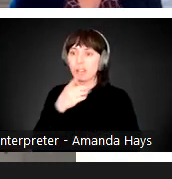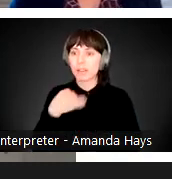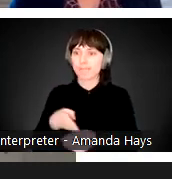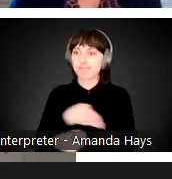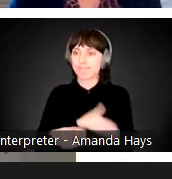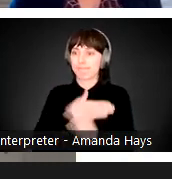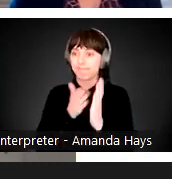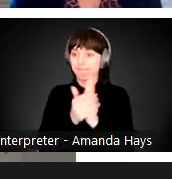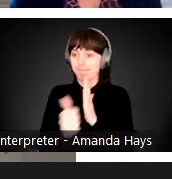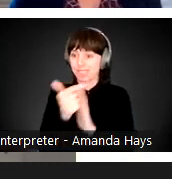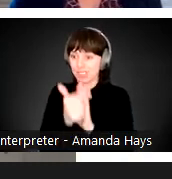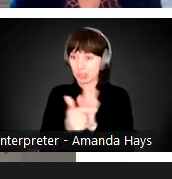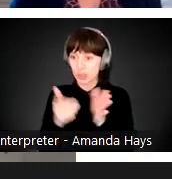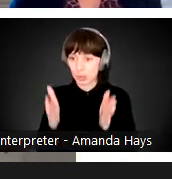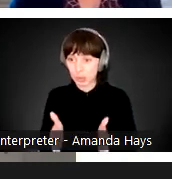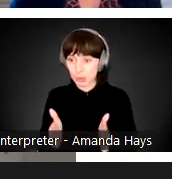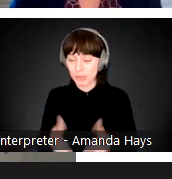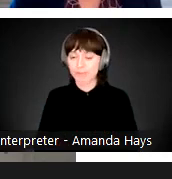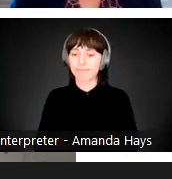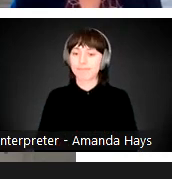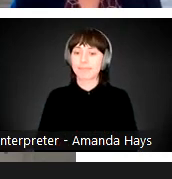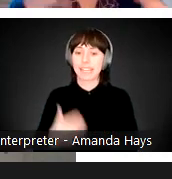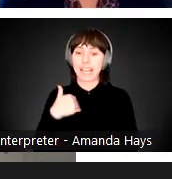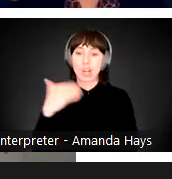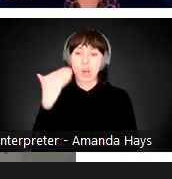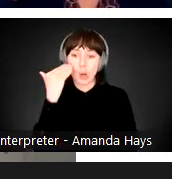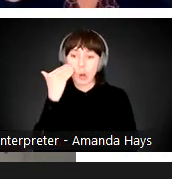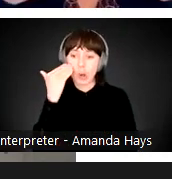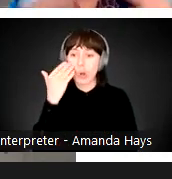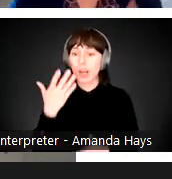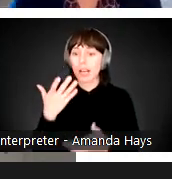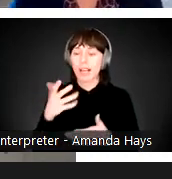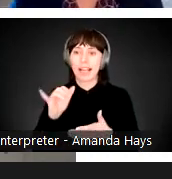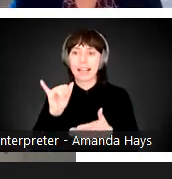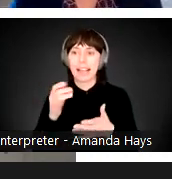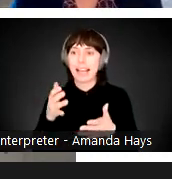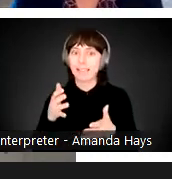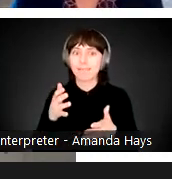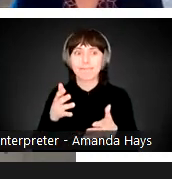not scary when you're worried about the the sky falling any minute. I have a